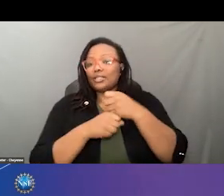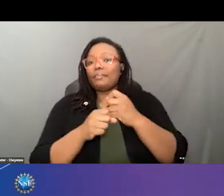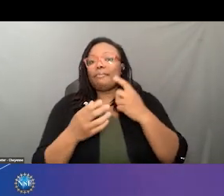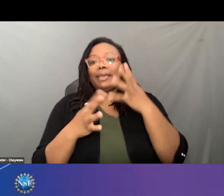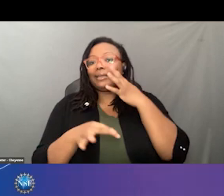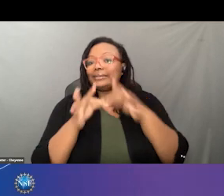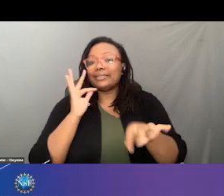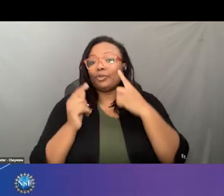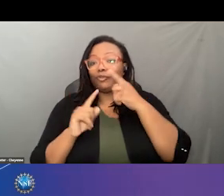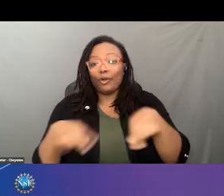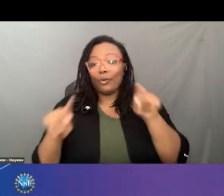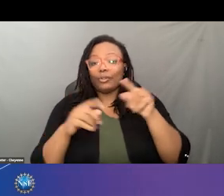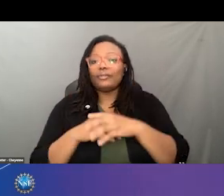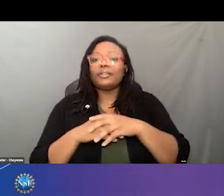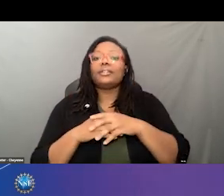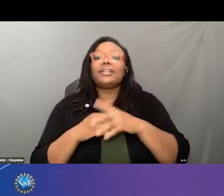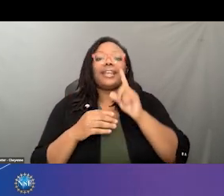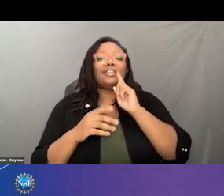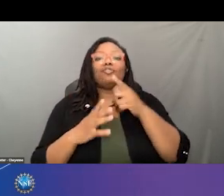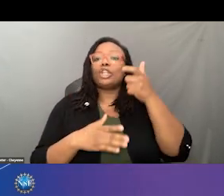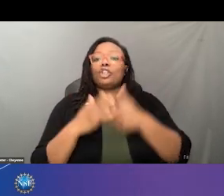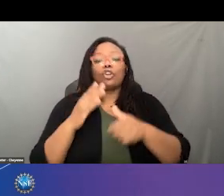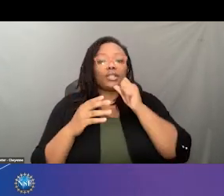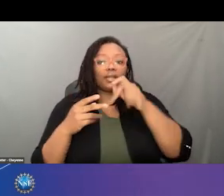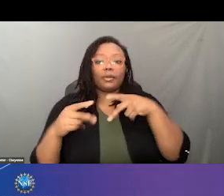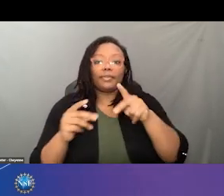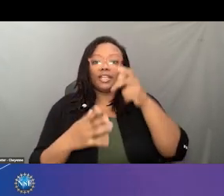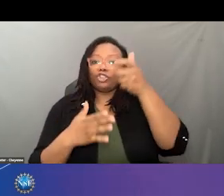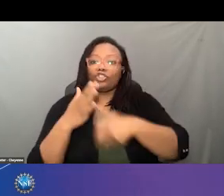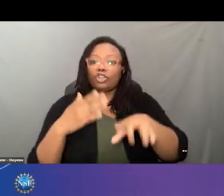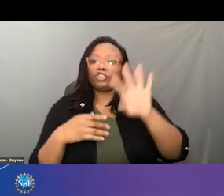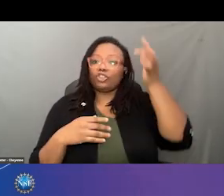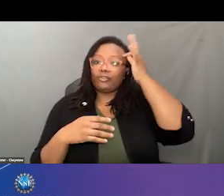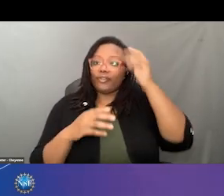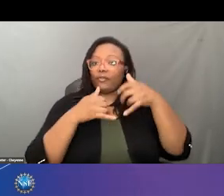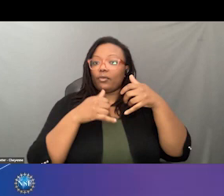and make it pretty simple for you guys. And it's really the costs that are not allowed to be charged on your federal award.